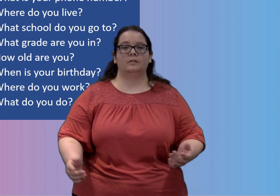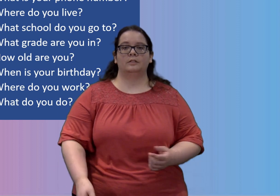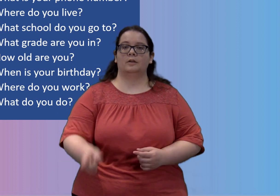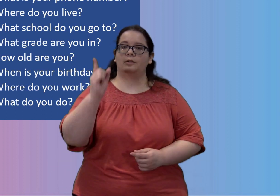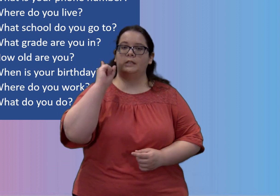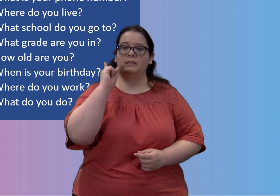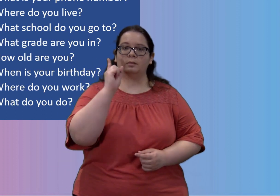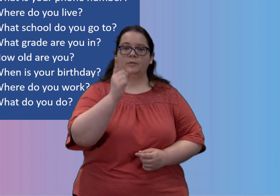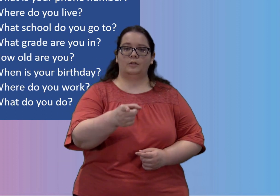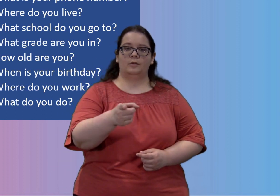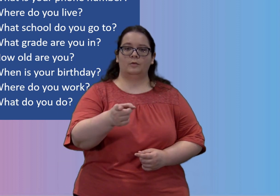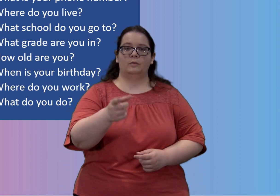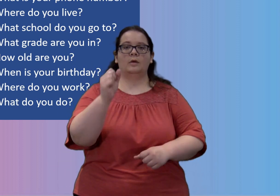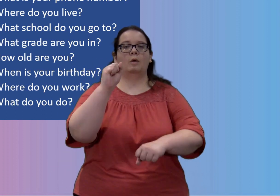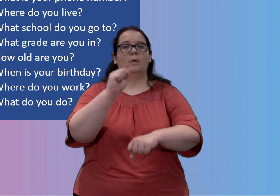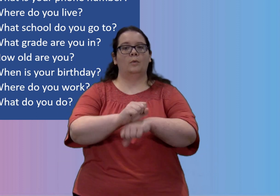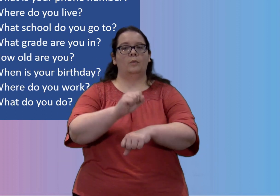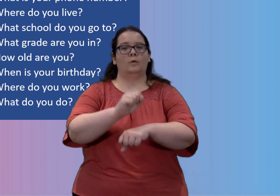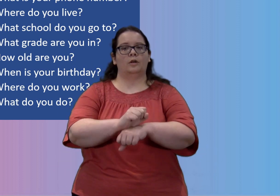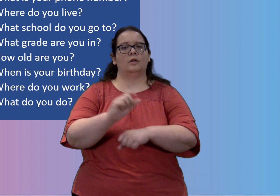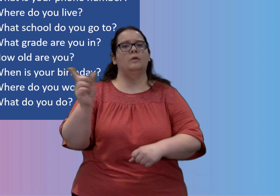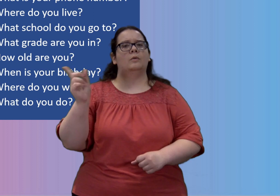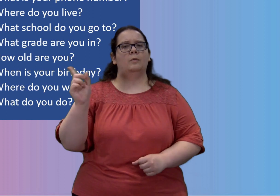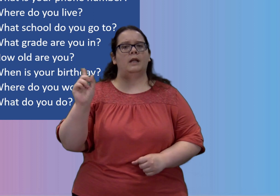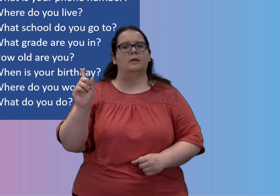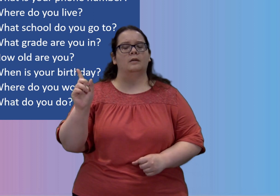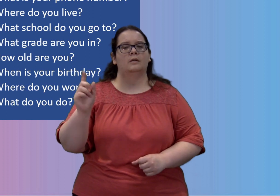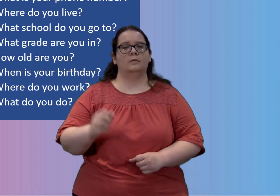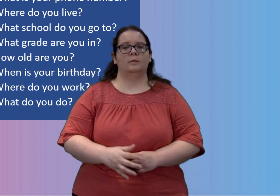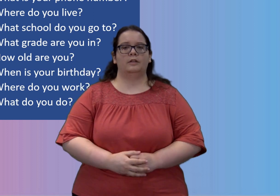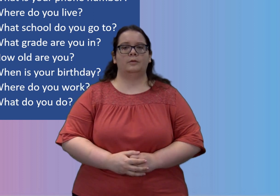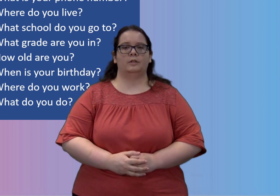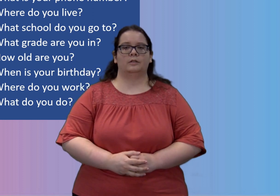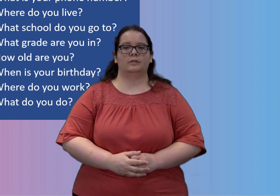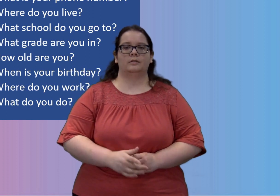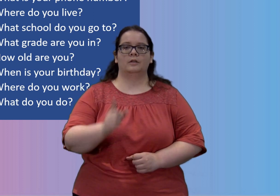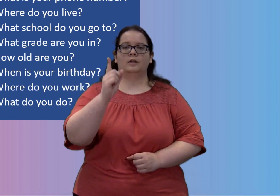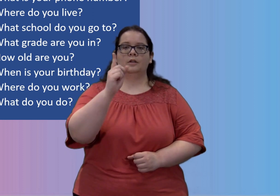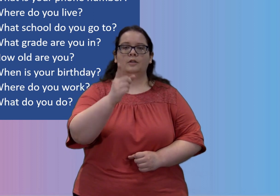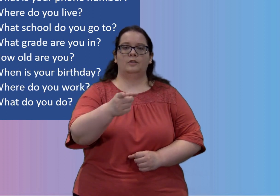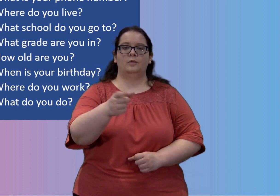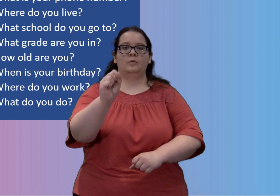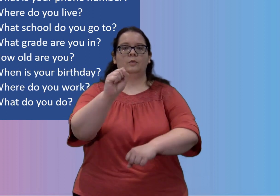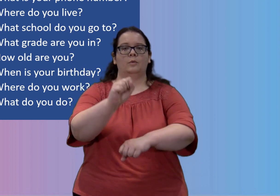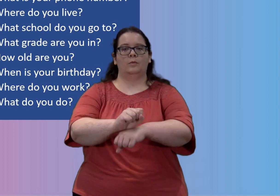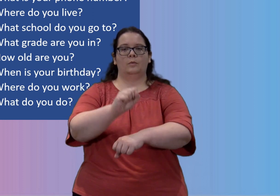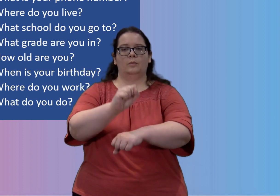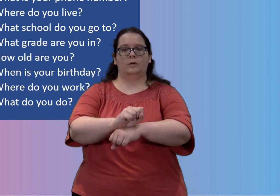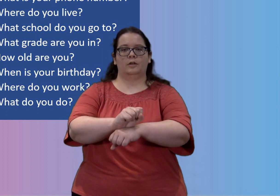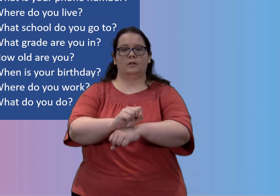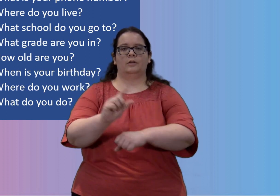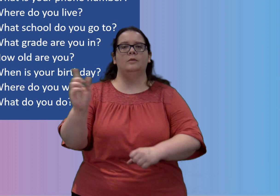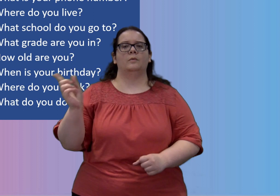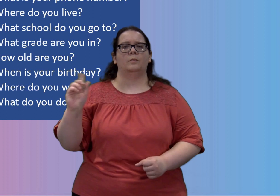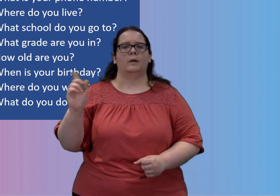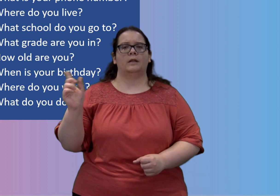So you can ask them you work where? Where do you work? You work where?